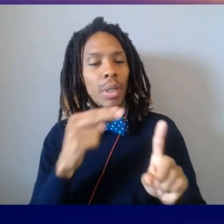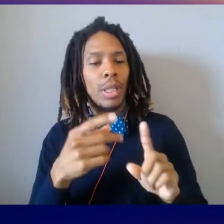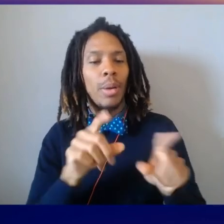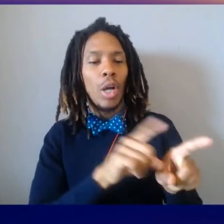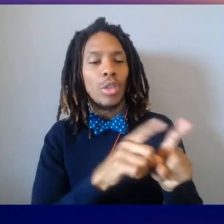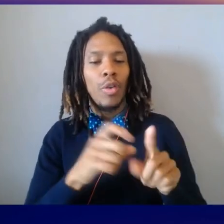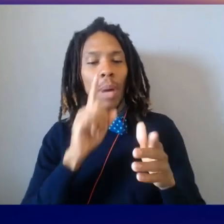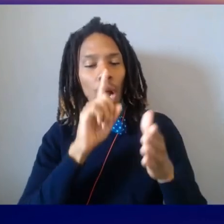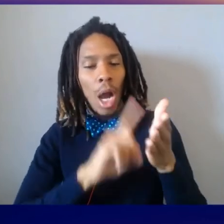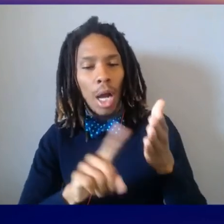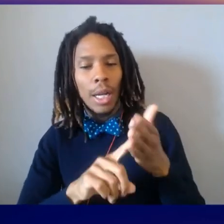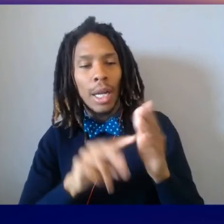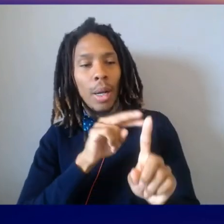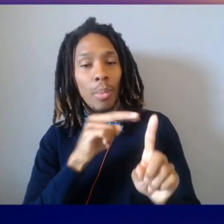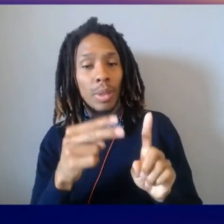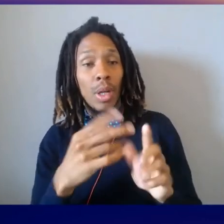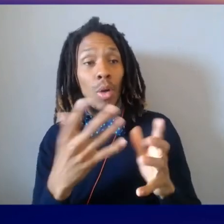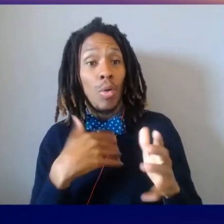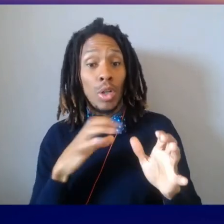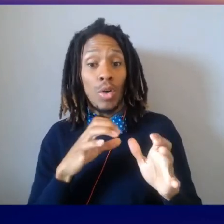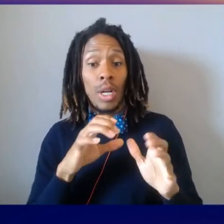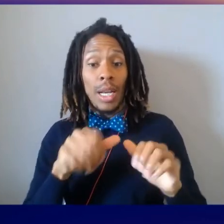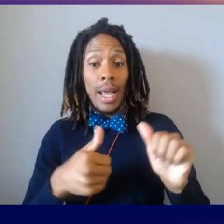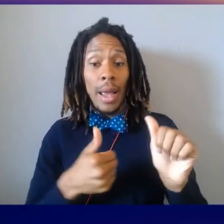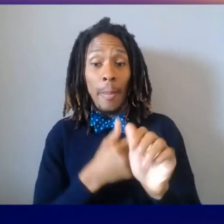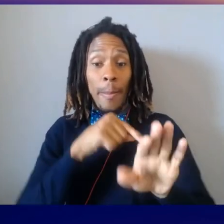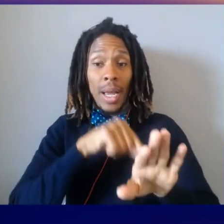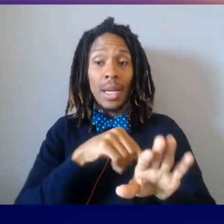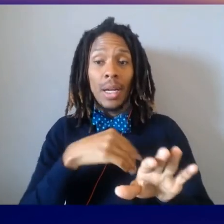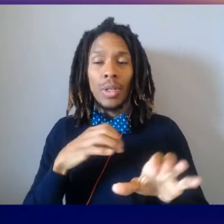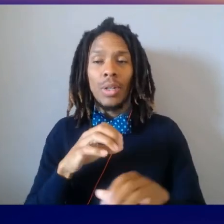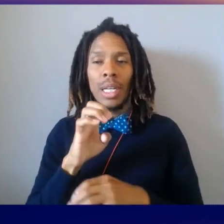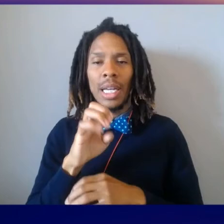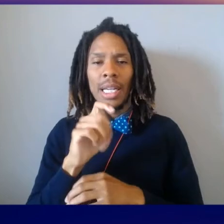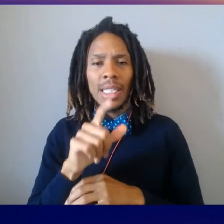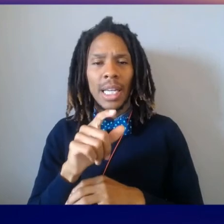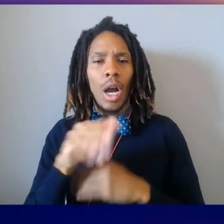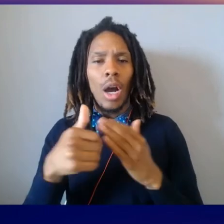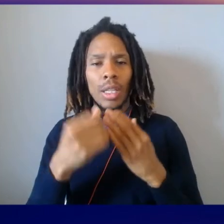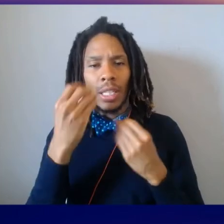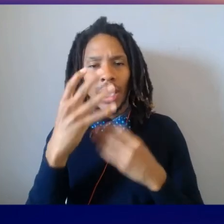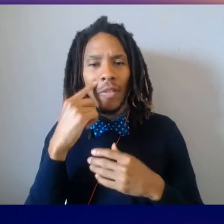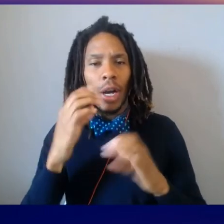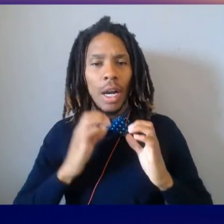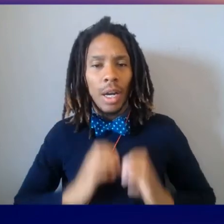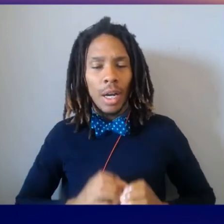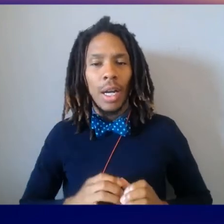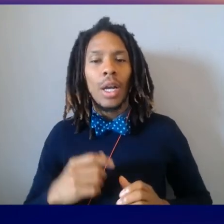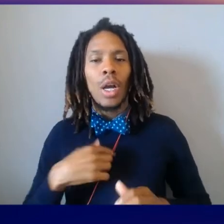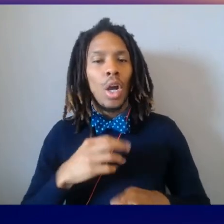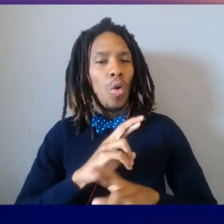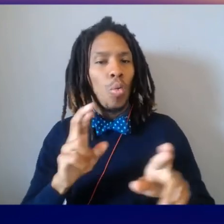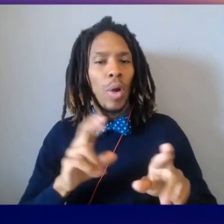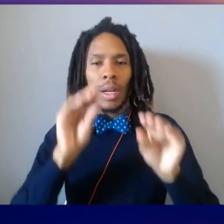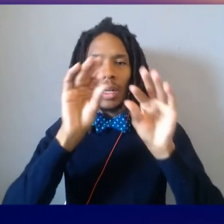What we do in the back end is we ETL all the data for our customers. So, we already format it and index it in a way